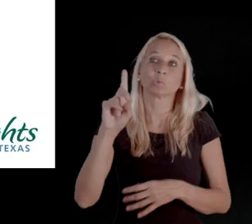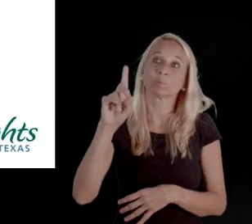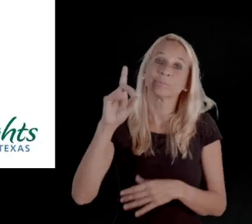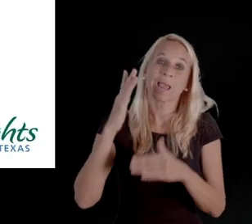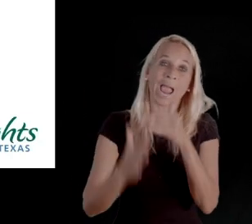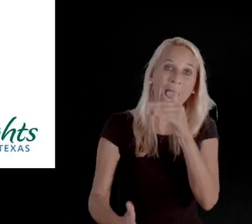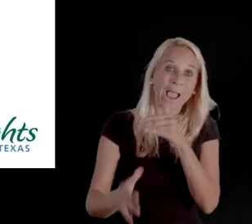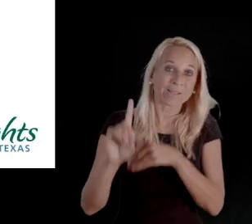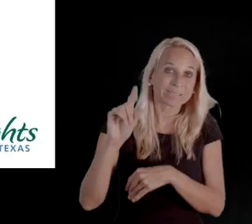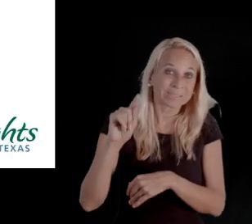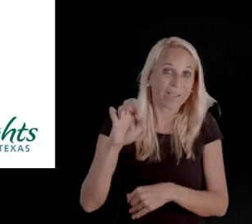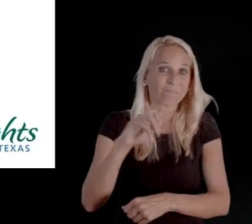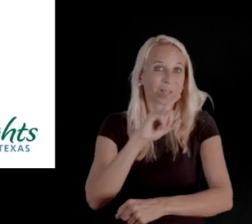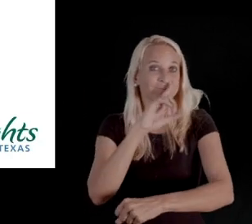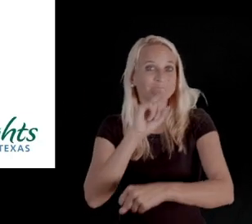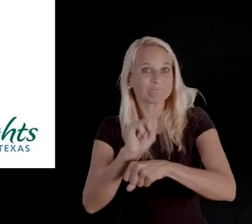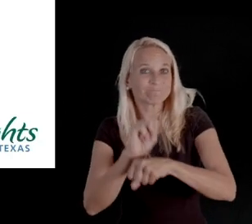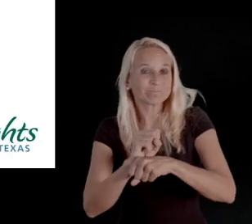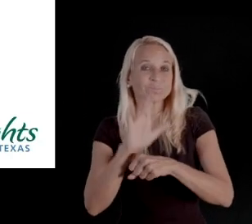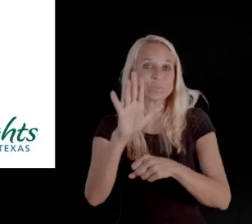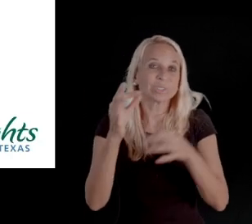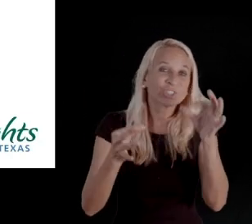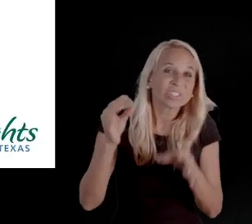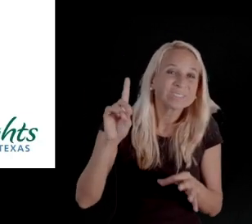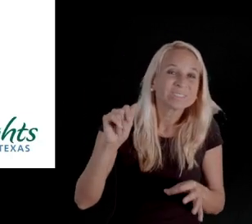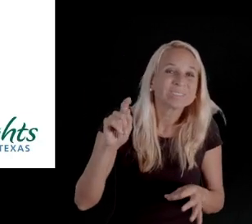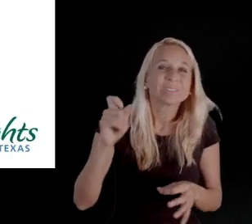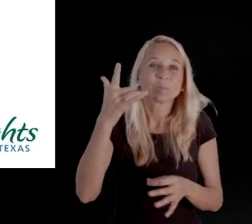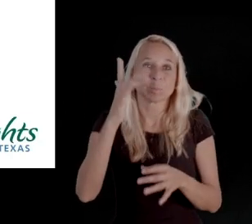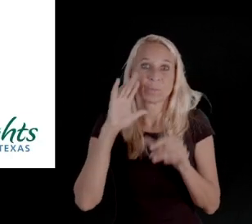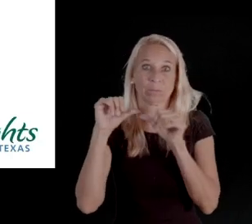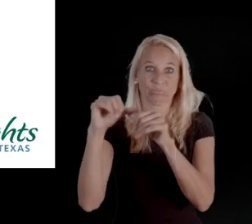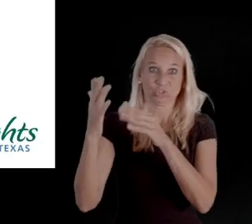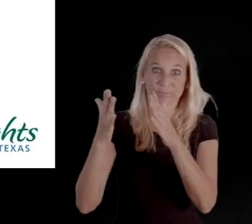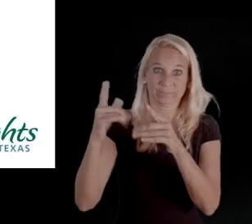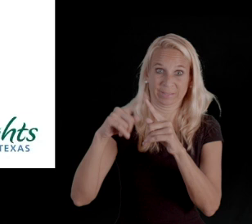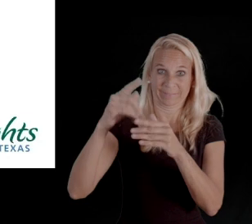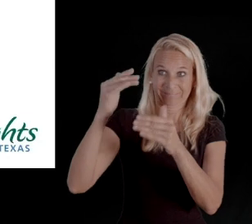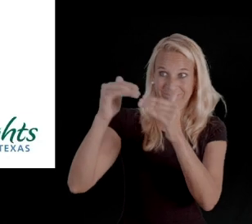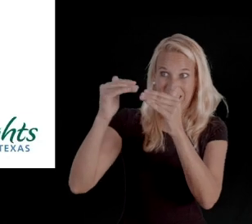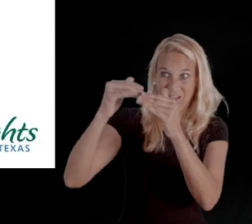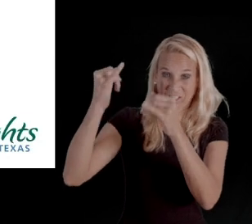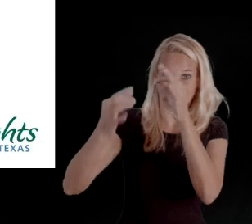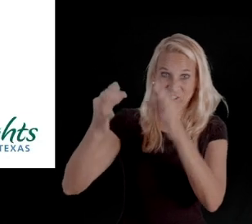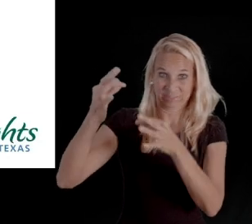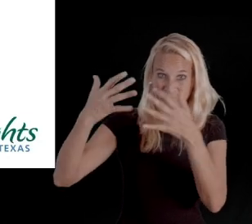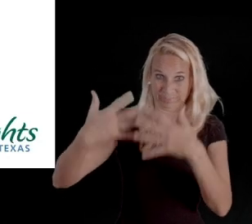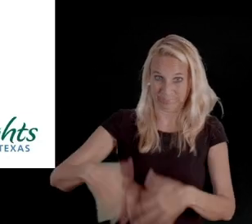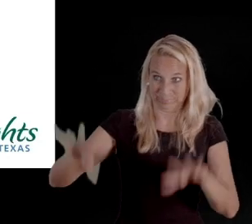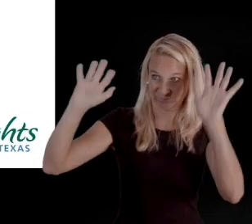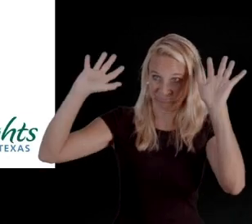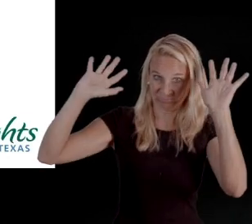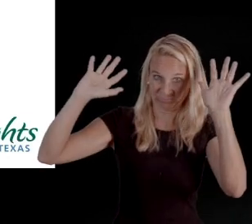the date of your fair hearing, that's incorrect because you'll receive continued services until the fair hearing decision is issued to you.